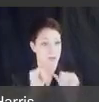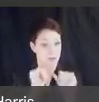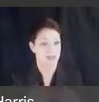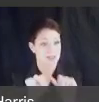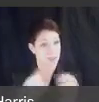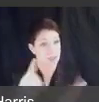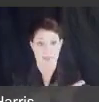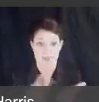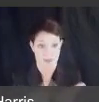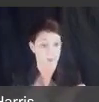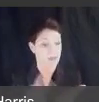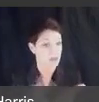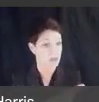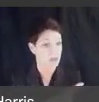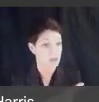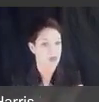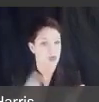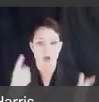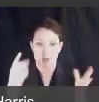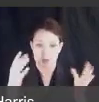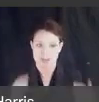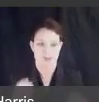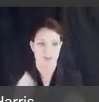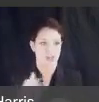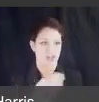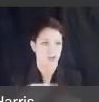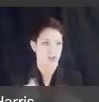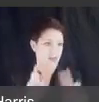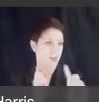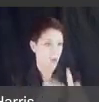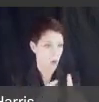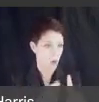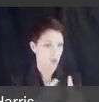because we absolutely share that goal. We want to get these vaccines out there as equitably